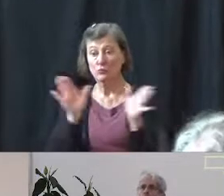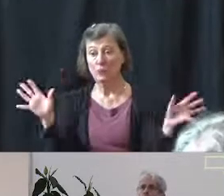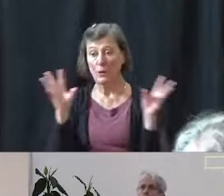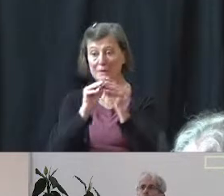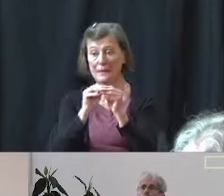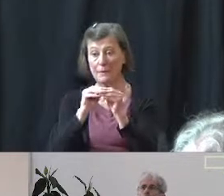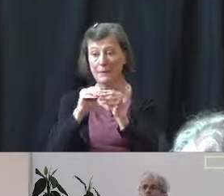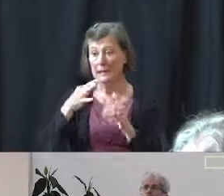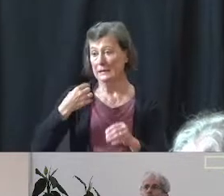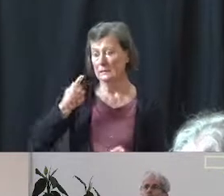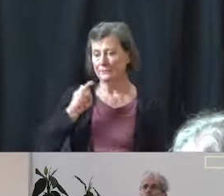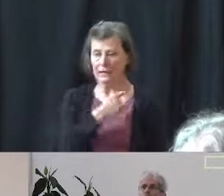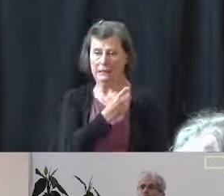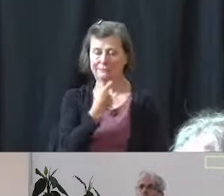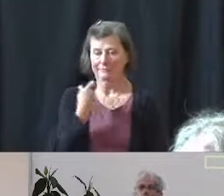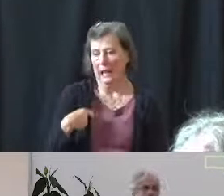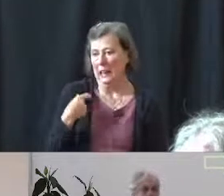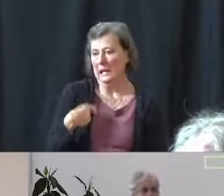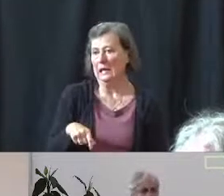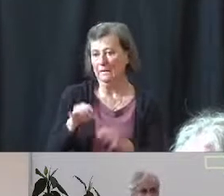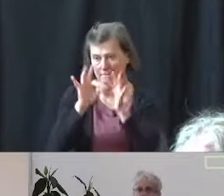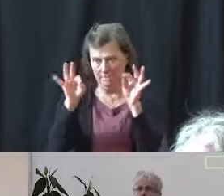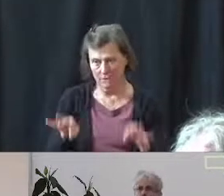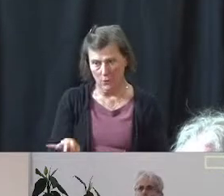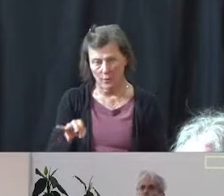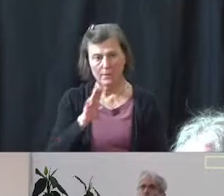Board chair, Christine Ertle, and I are going to be leading that.